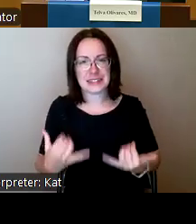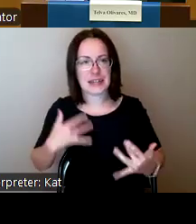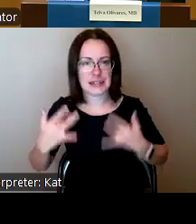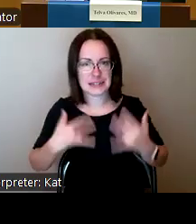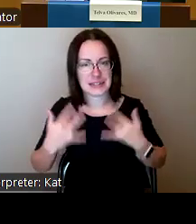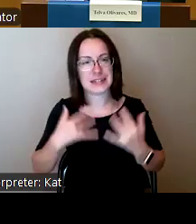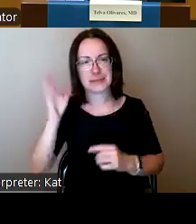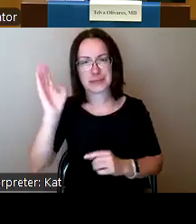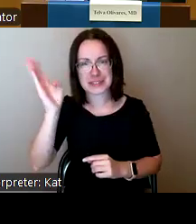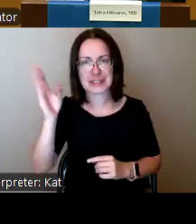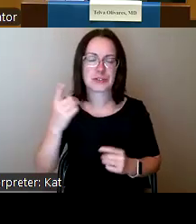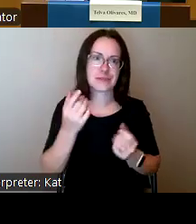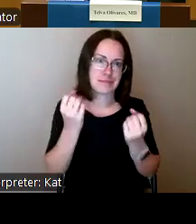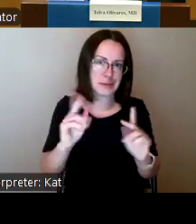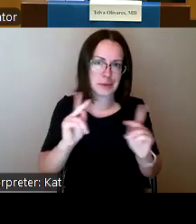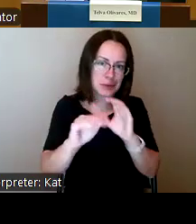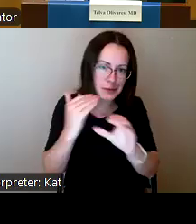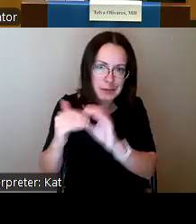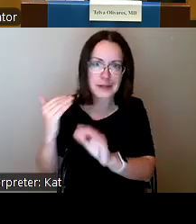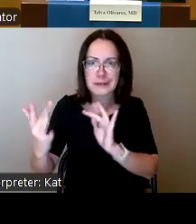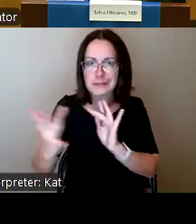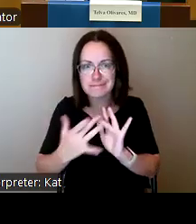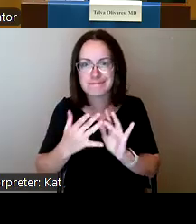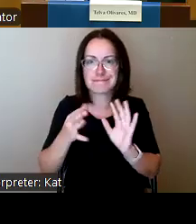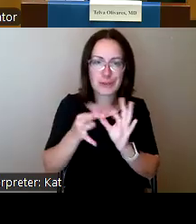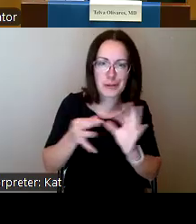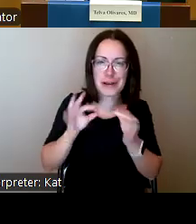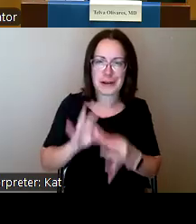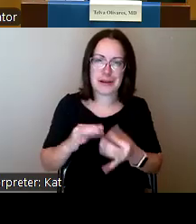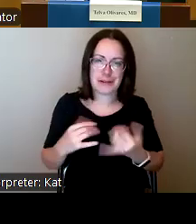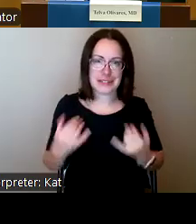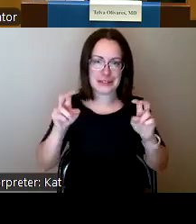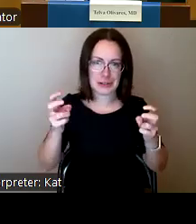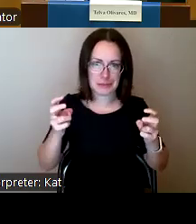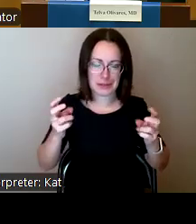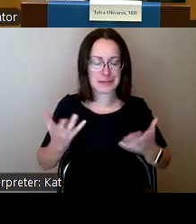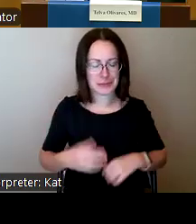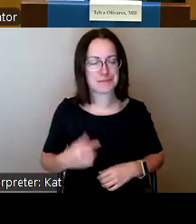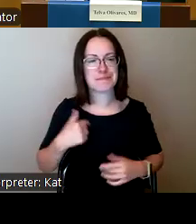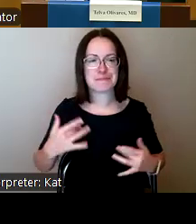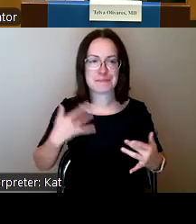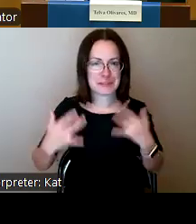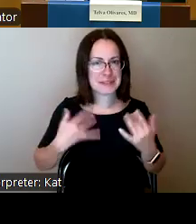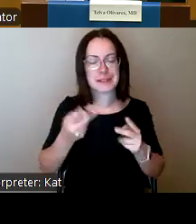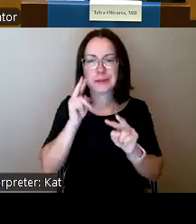emails and comments about today. So again, we're really excited to follow up with you. I am going